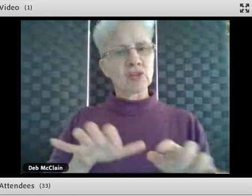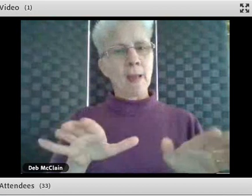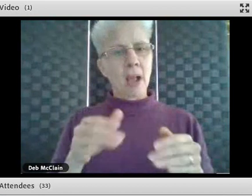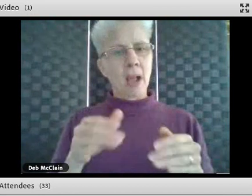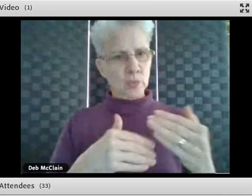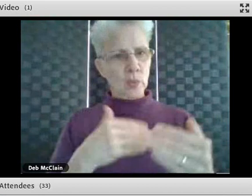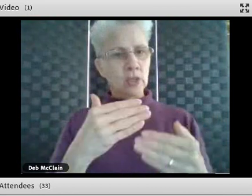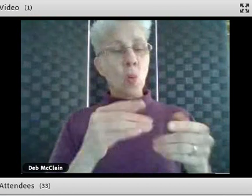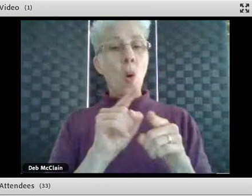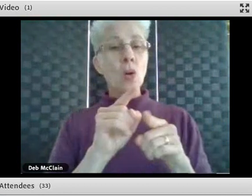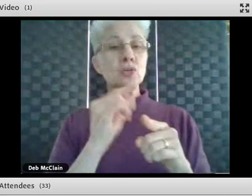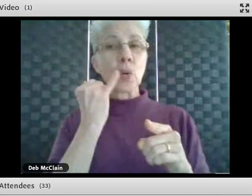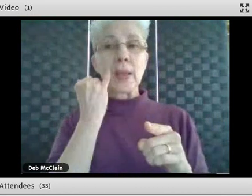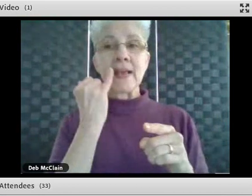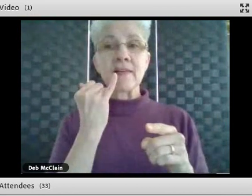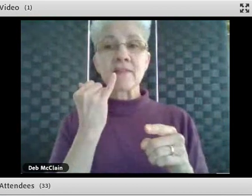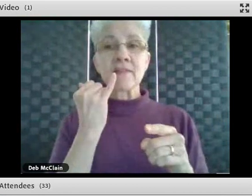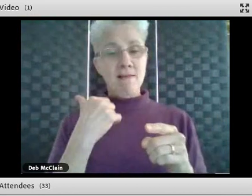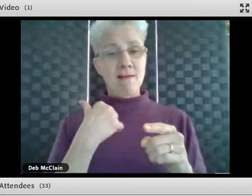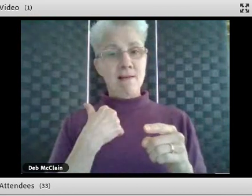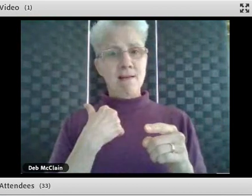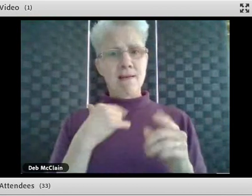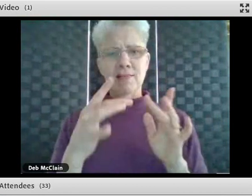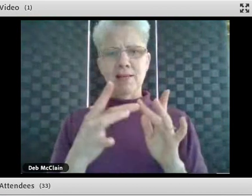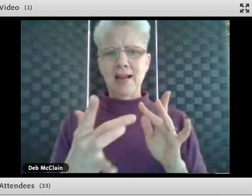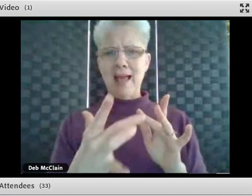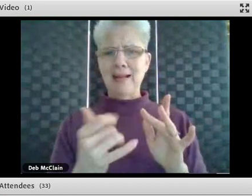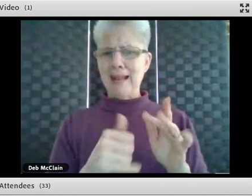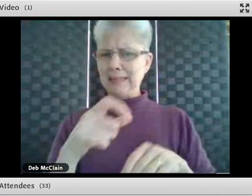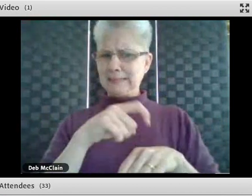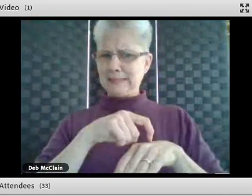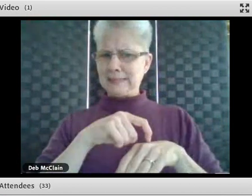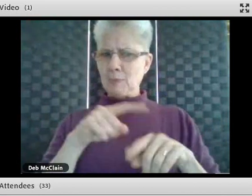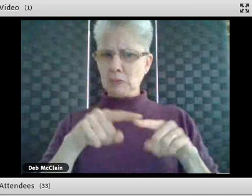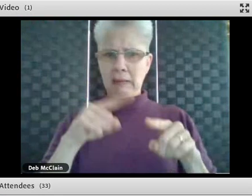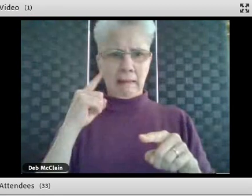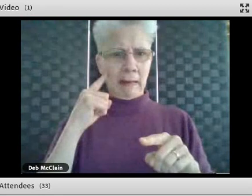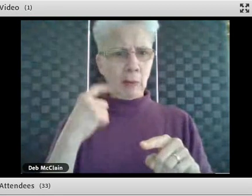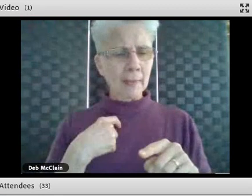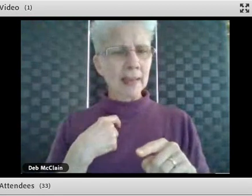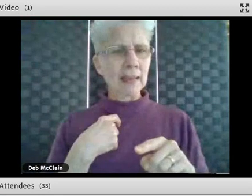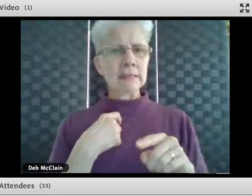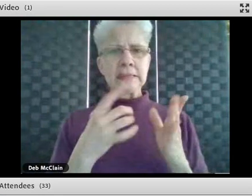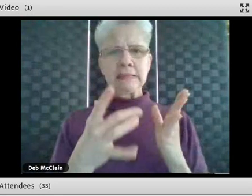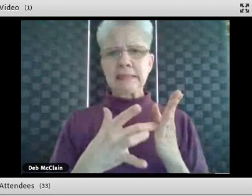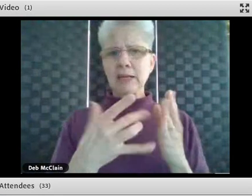And, also, if I cut out at any point, if you can't hear me, if there's any technical issues,